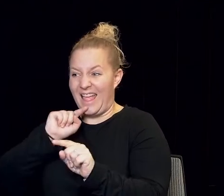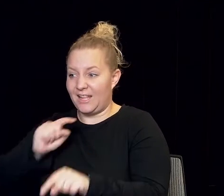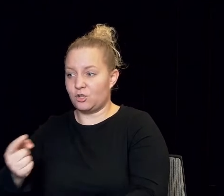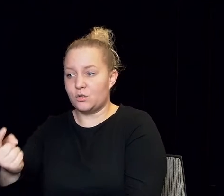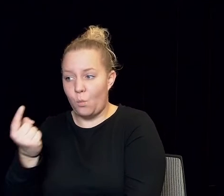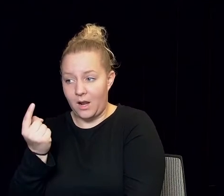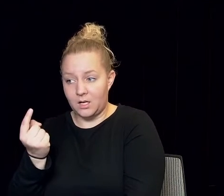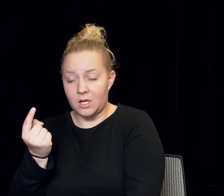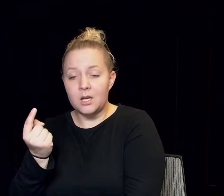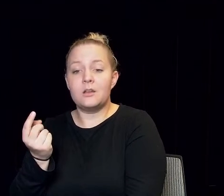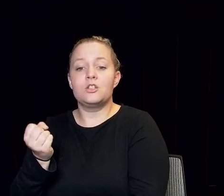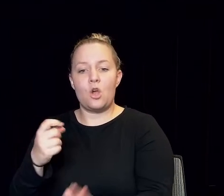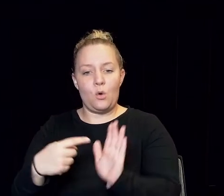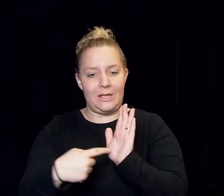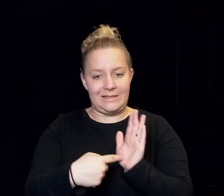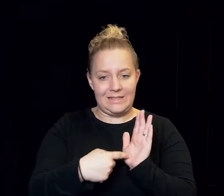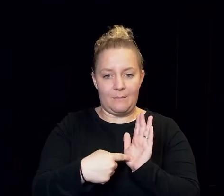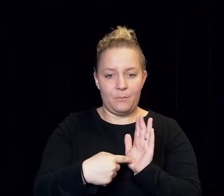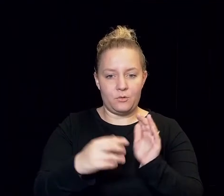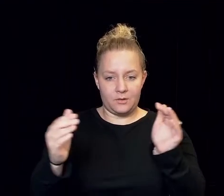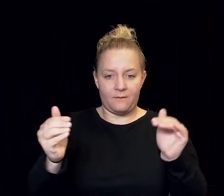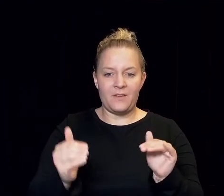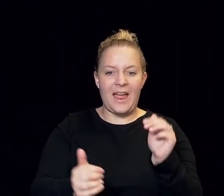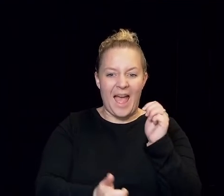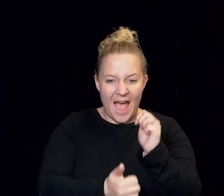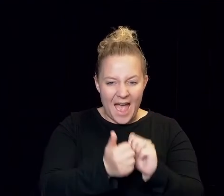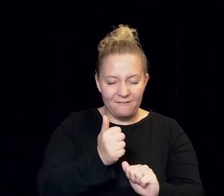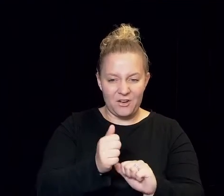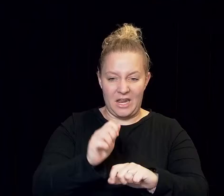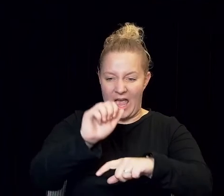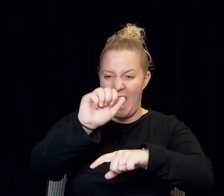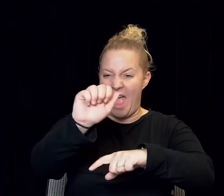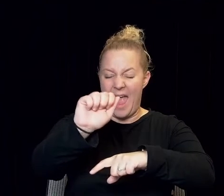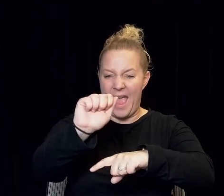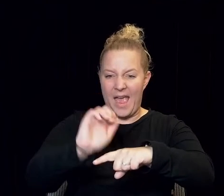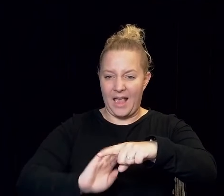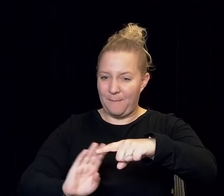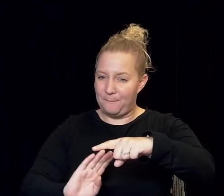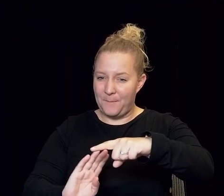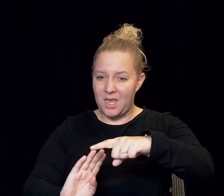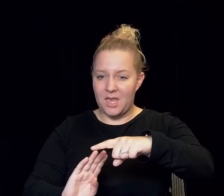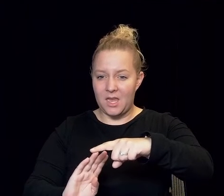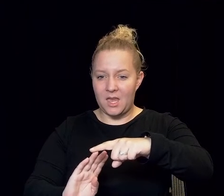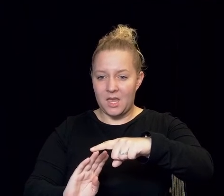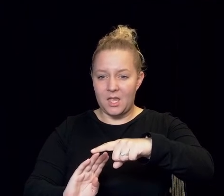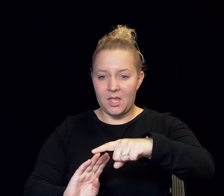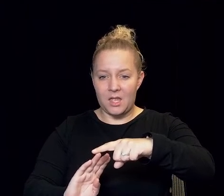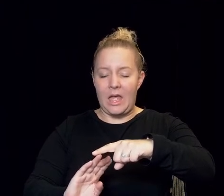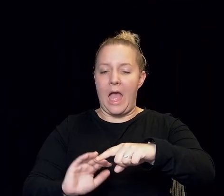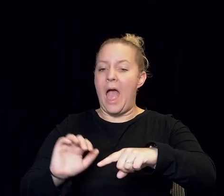for every number a/b where a and b aren't, well b definitely is not 0, there's exactly